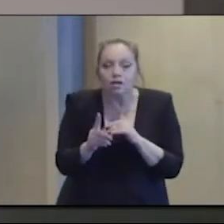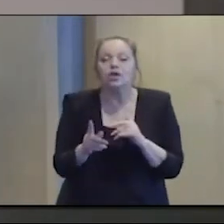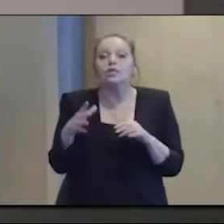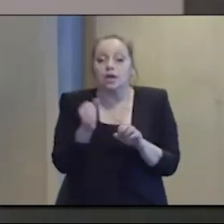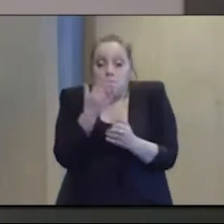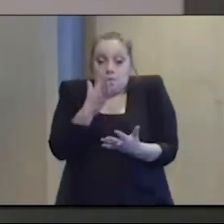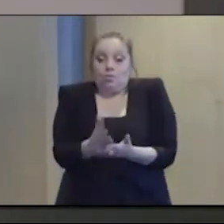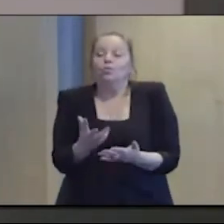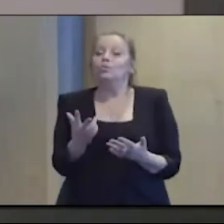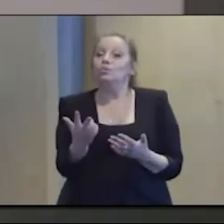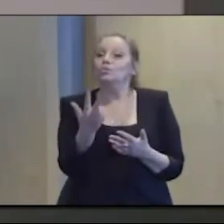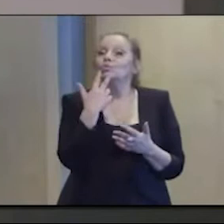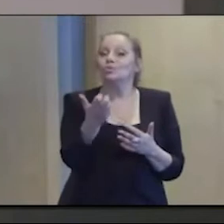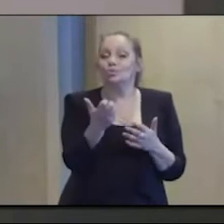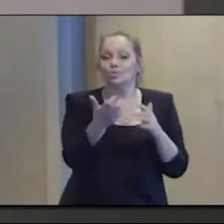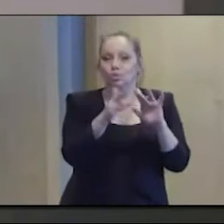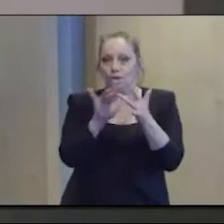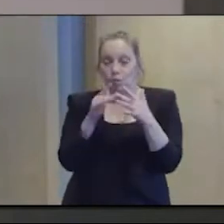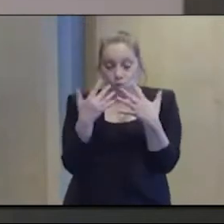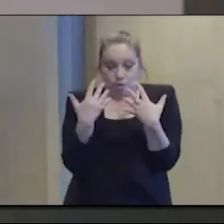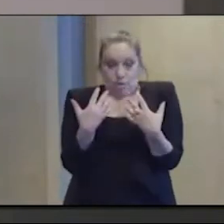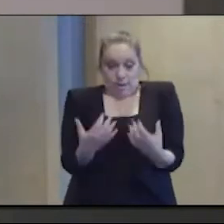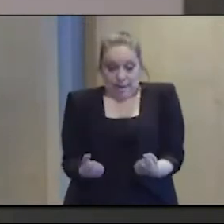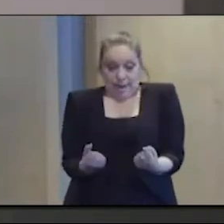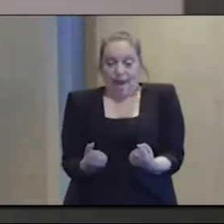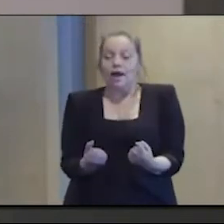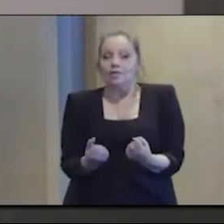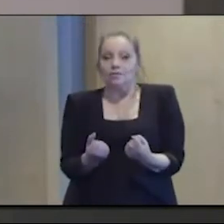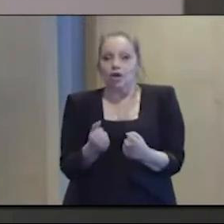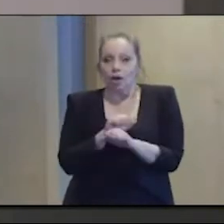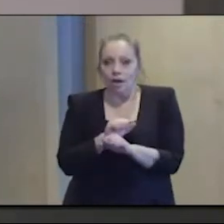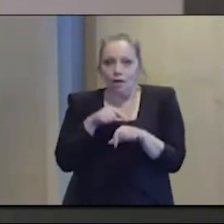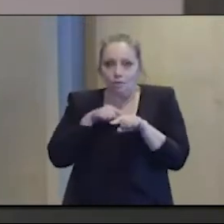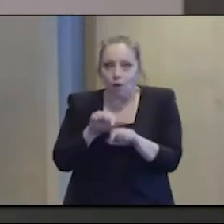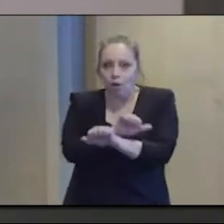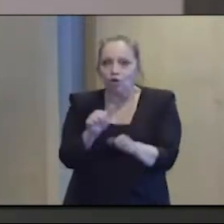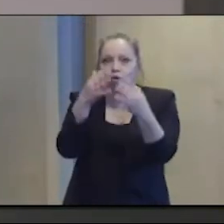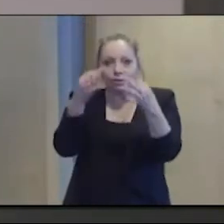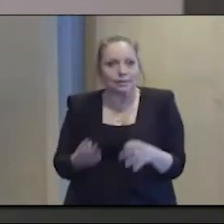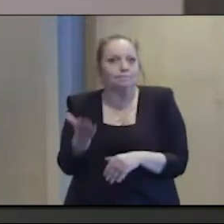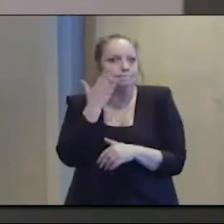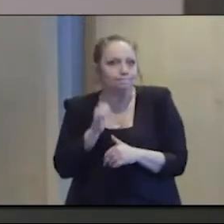the electricity that you want is there whatever decision you make and that is a big challenge.